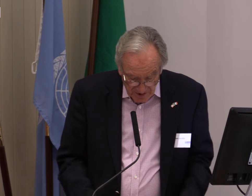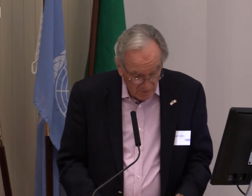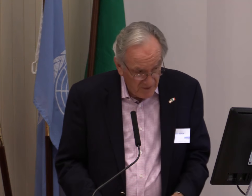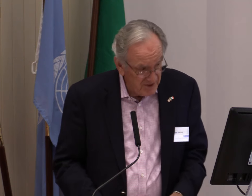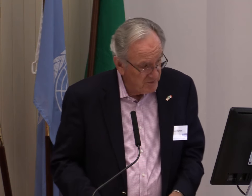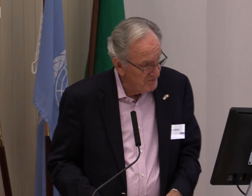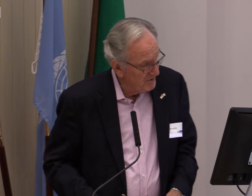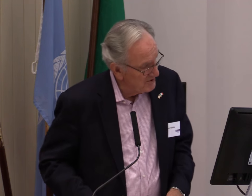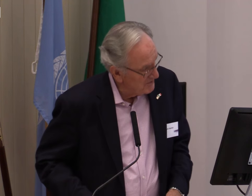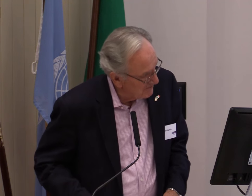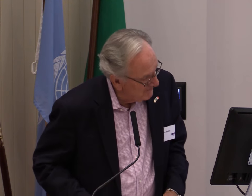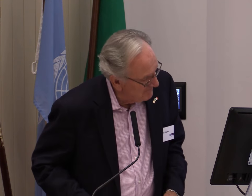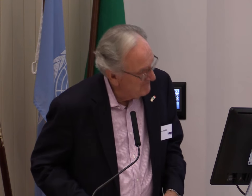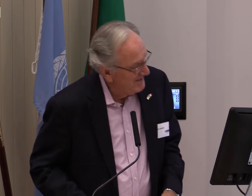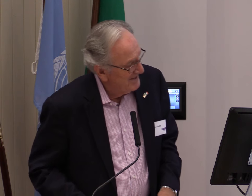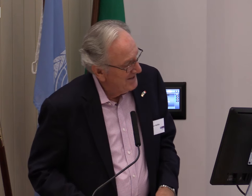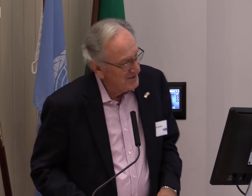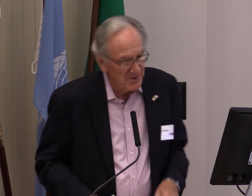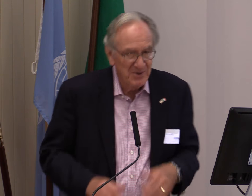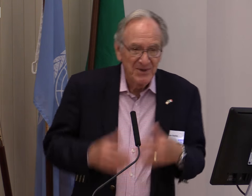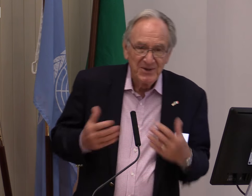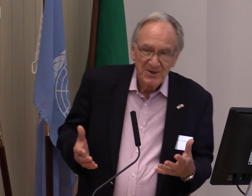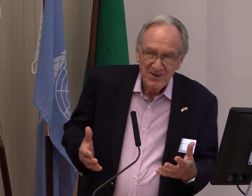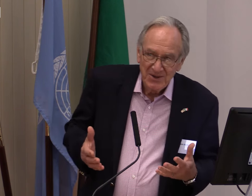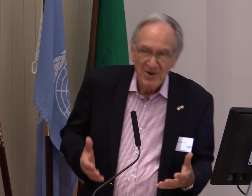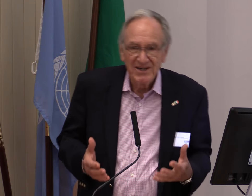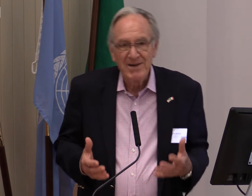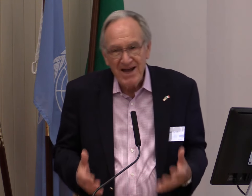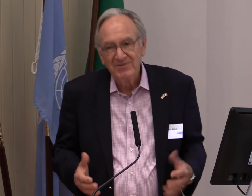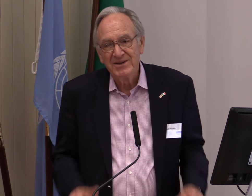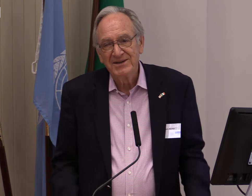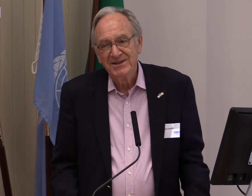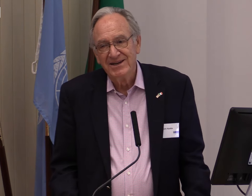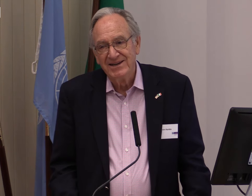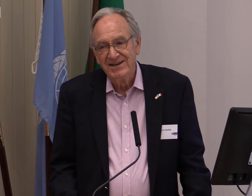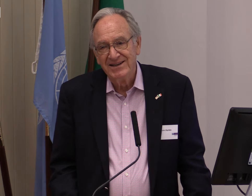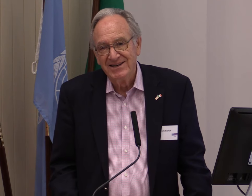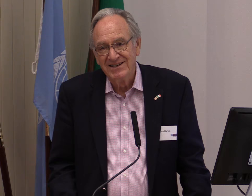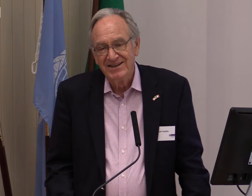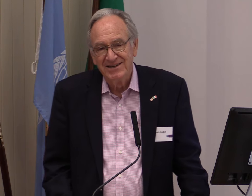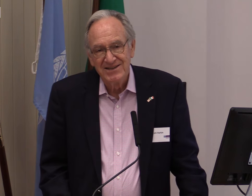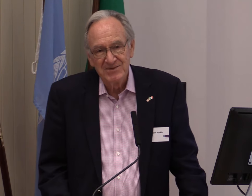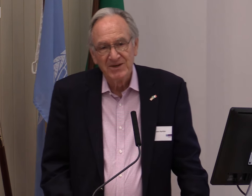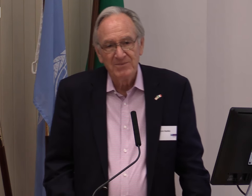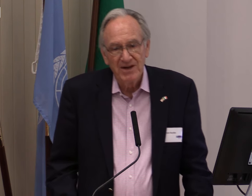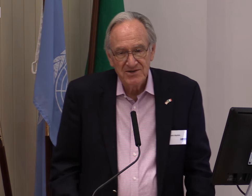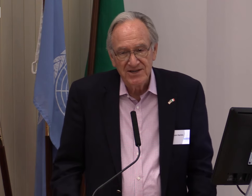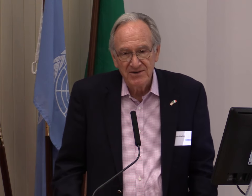And John Wodatch, we'll also hear from, another long time advocate in disability policy in